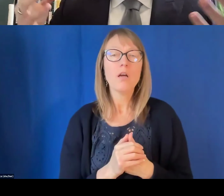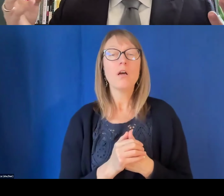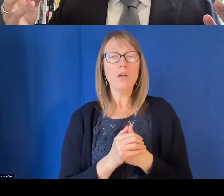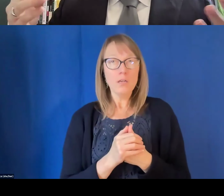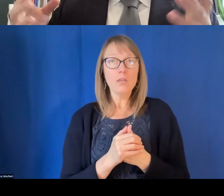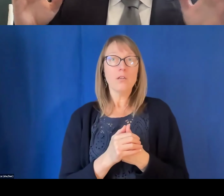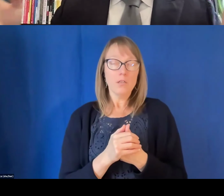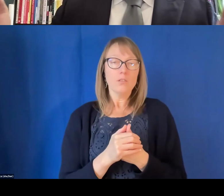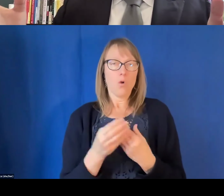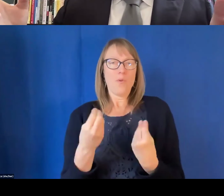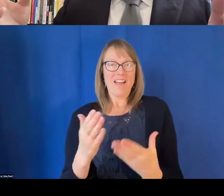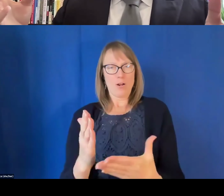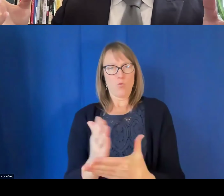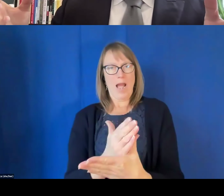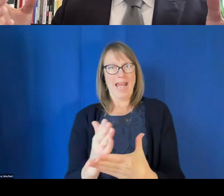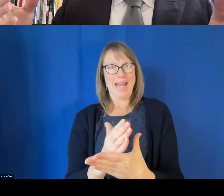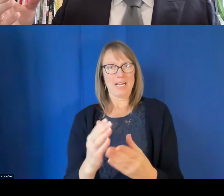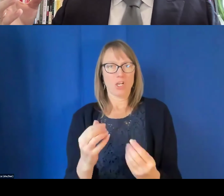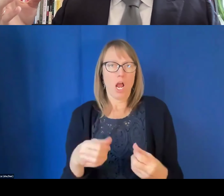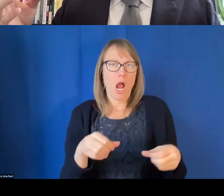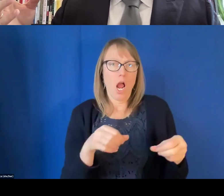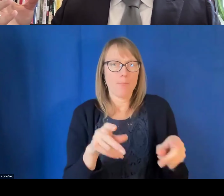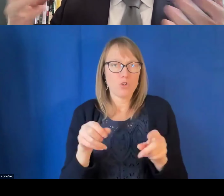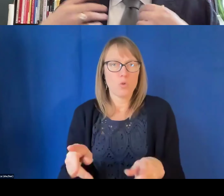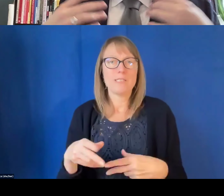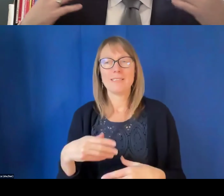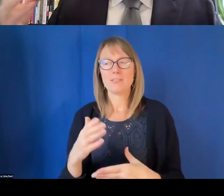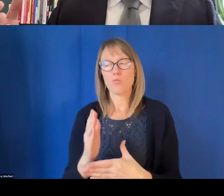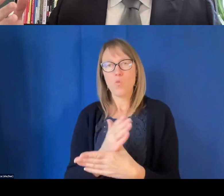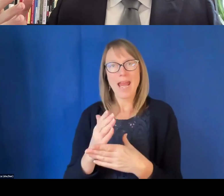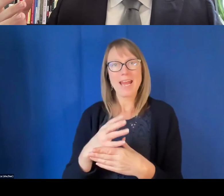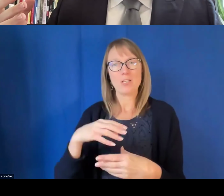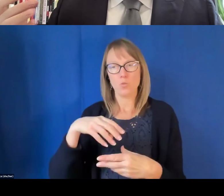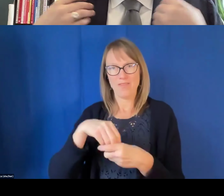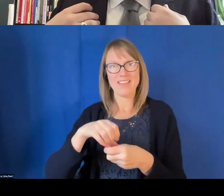So without going too much into the furniture, right, like there are pieces of furniture in the building